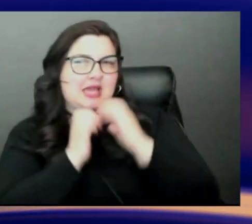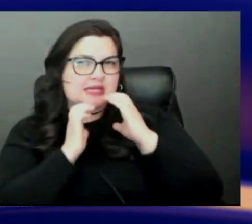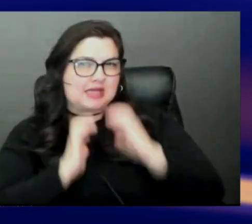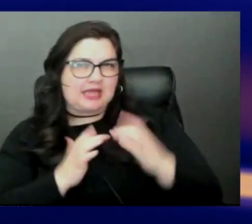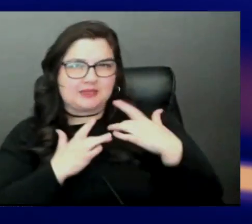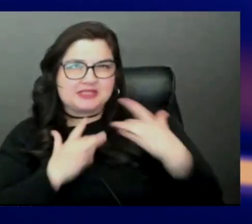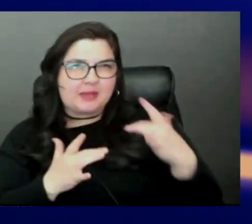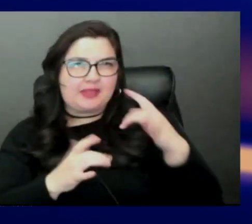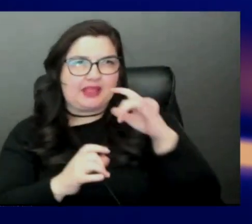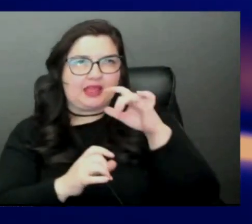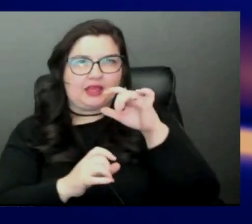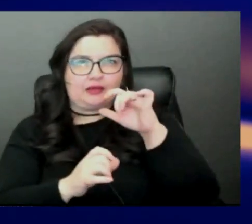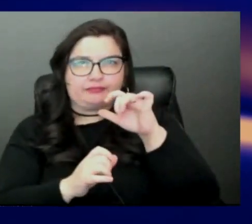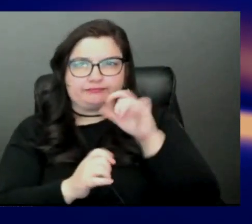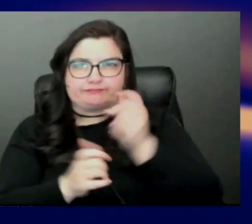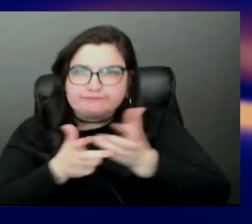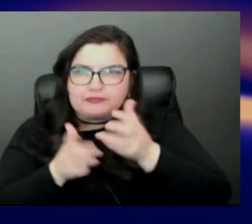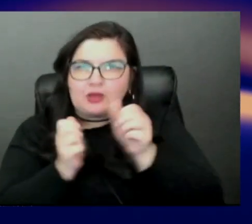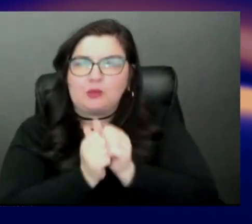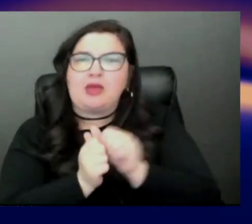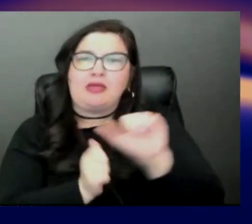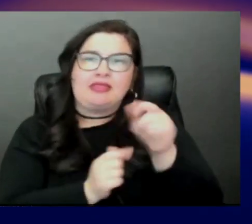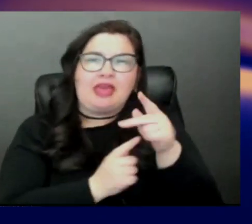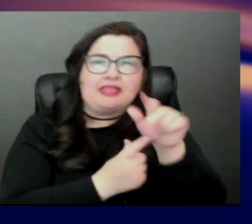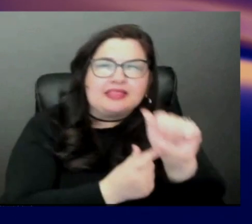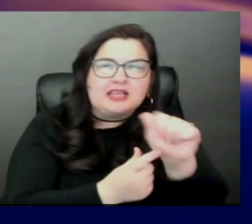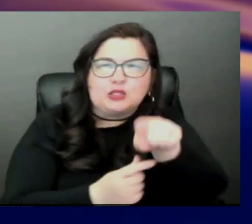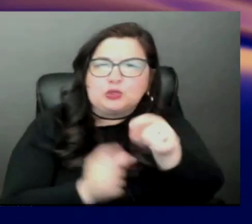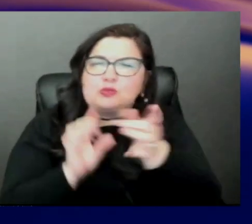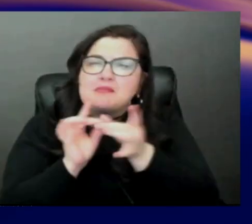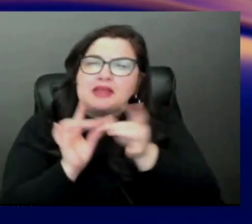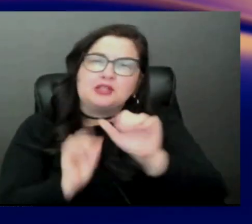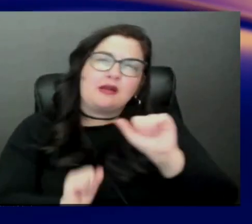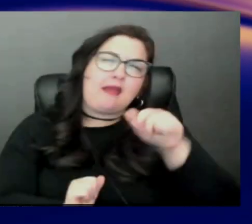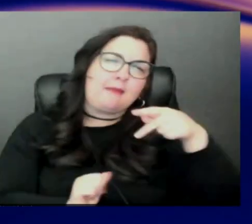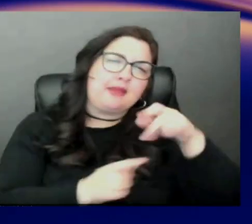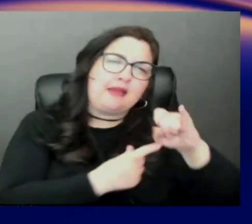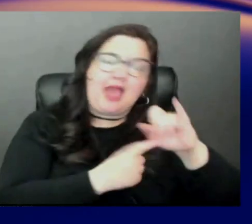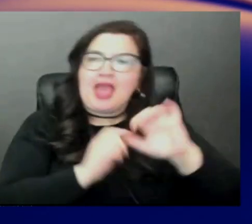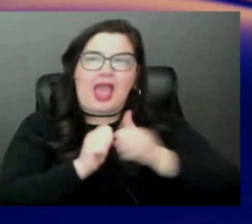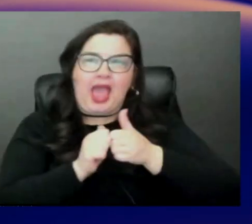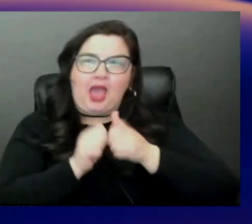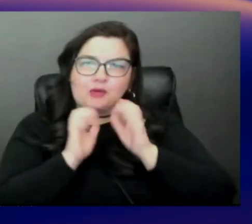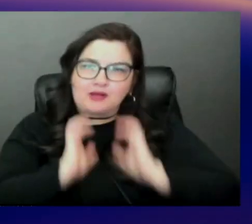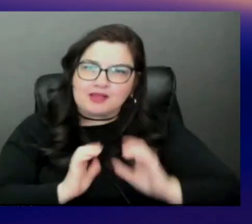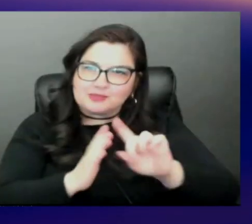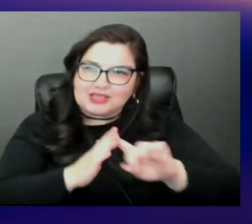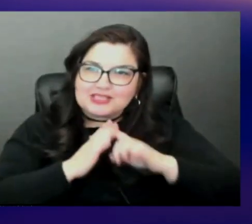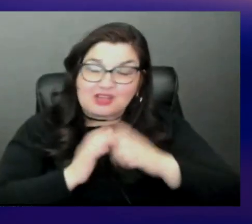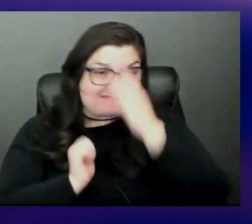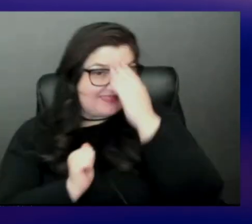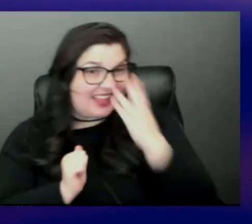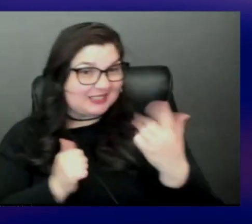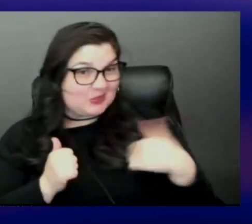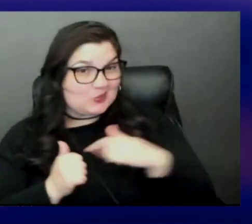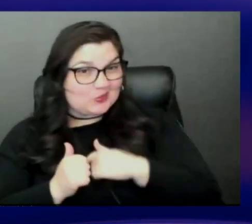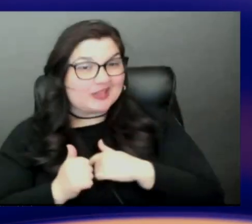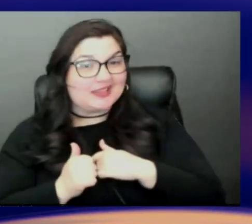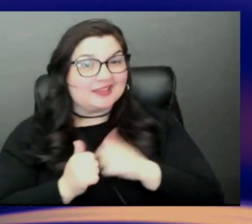You mentioned APIs, et cetera. How would they get started? Yeah, so we're kind of everywhere. So we have a console which will demo.